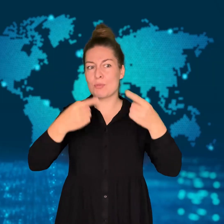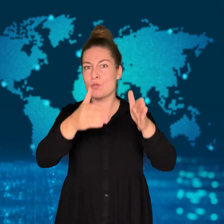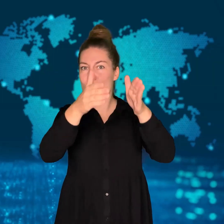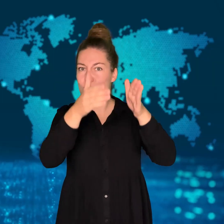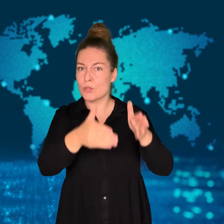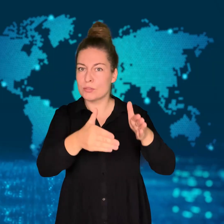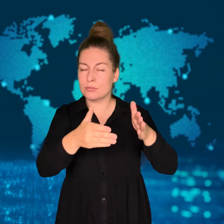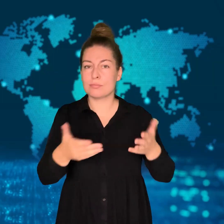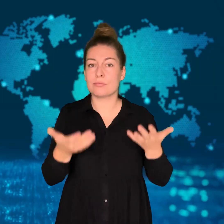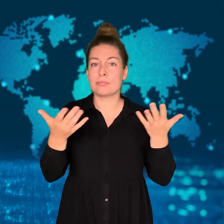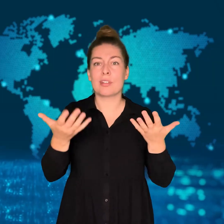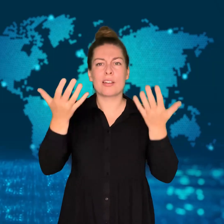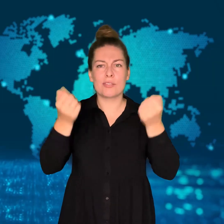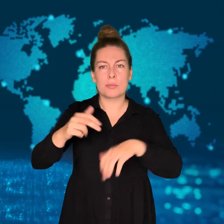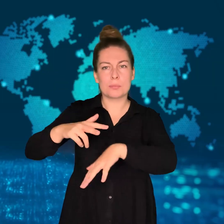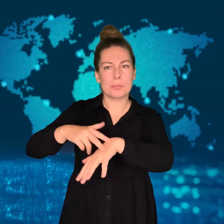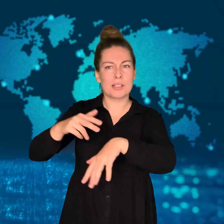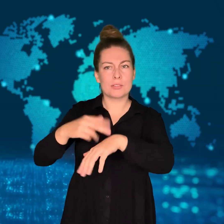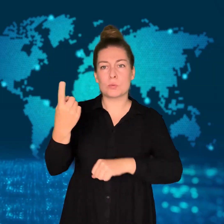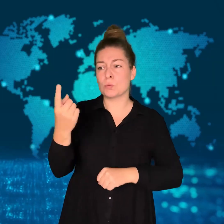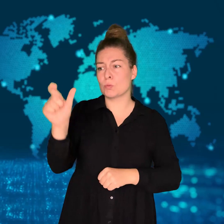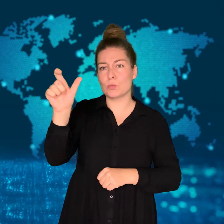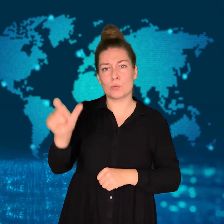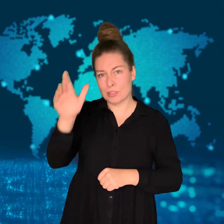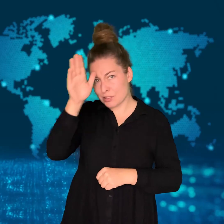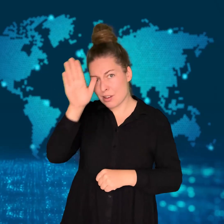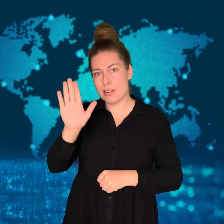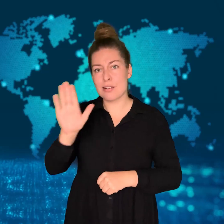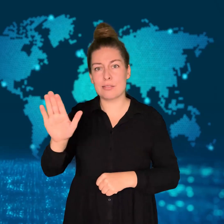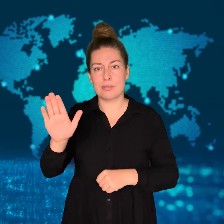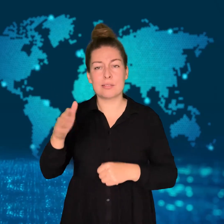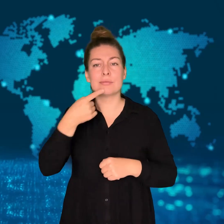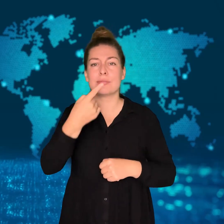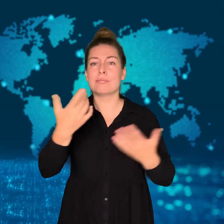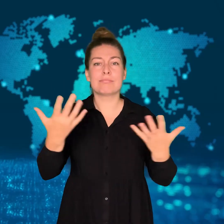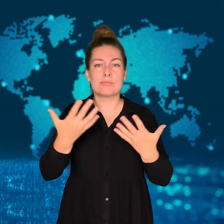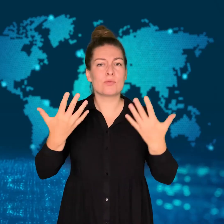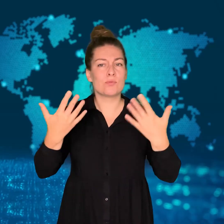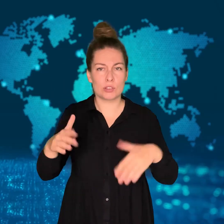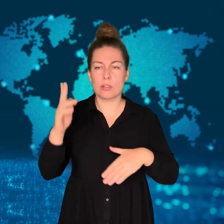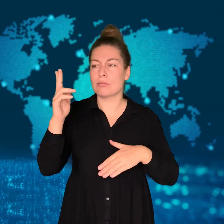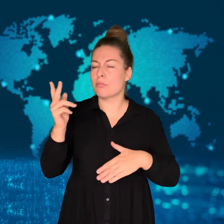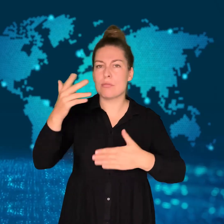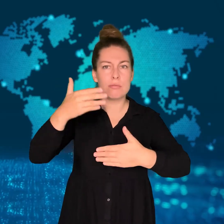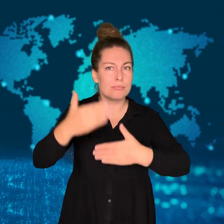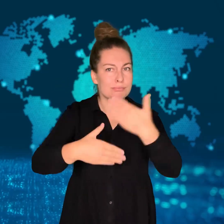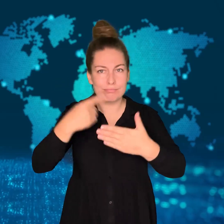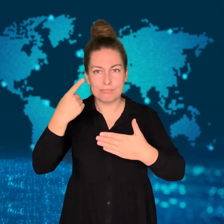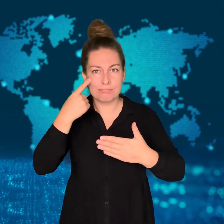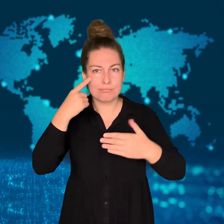Iraqs security forces, but that person has been kept